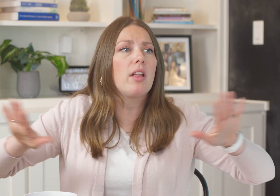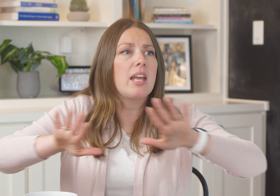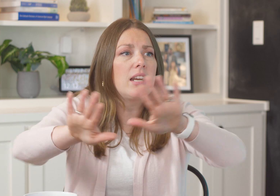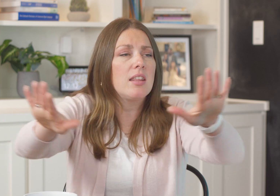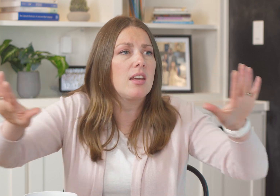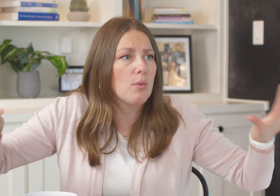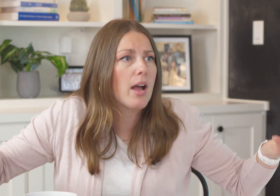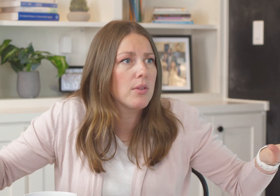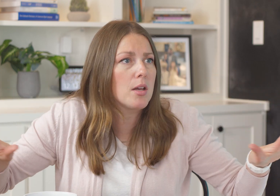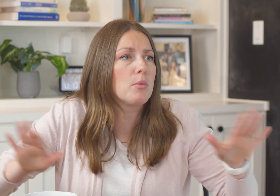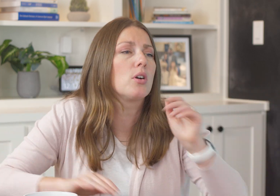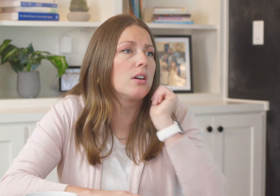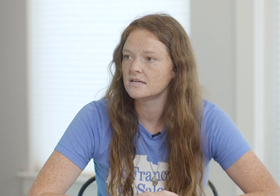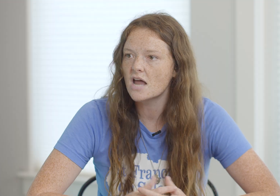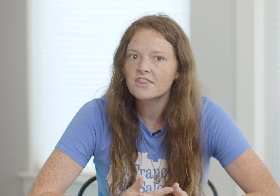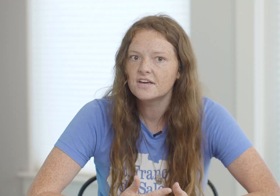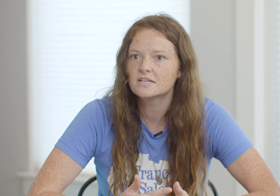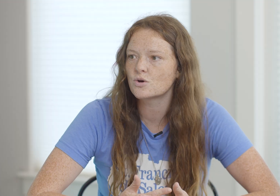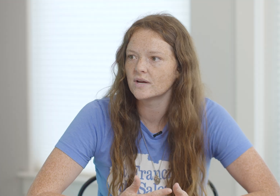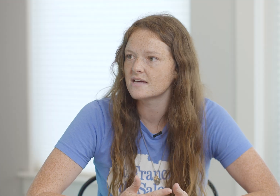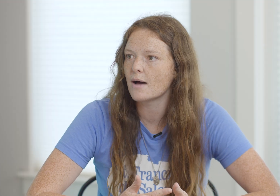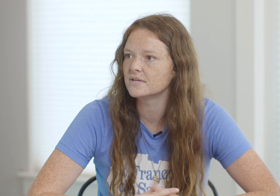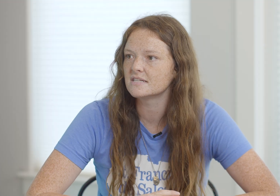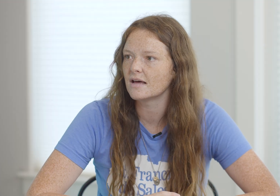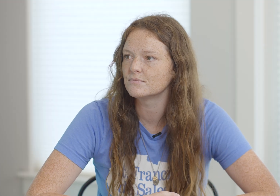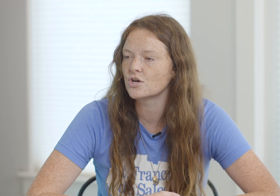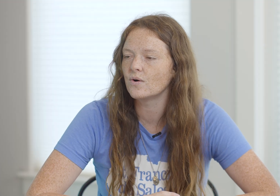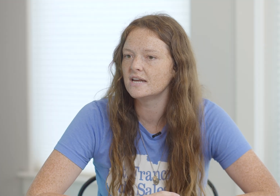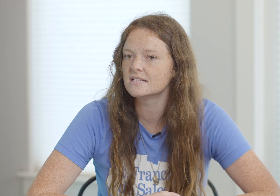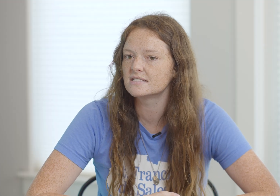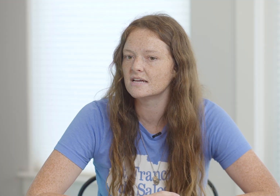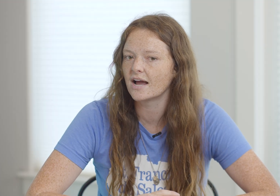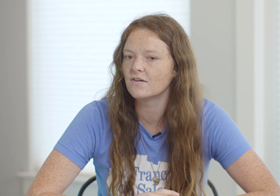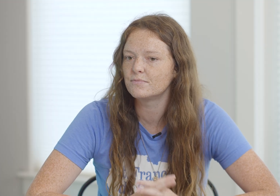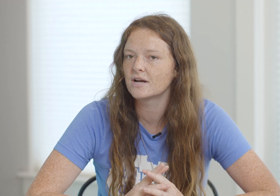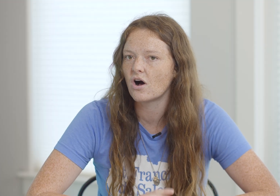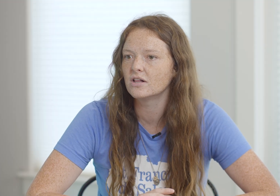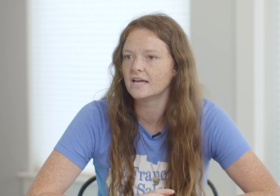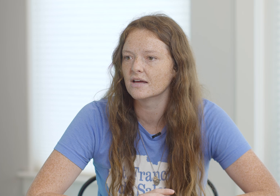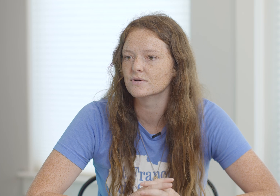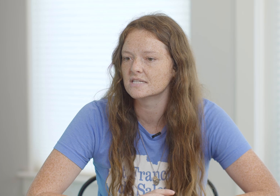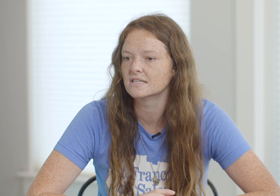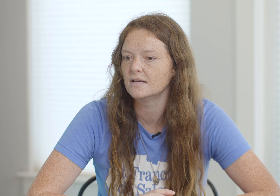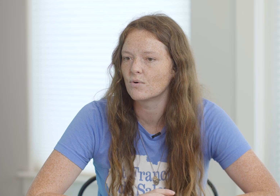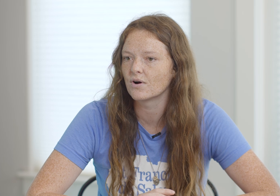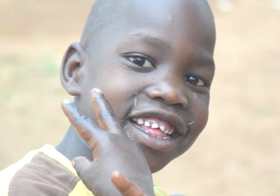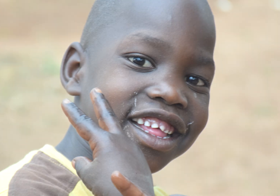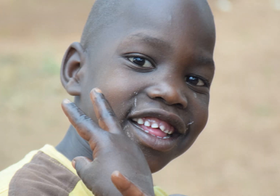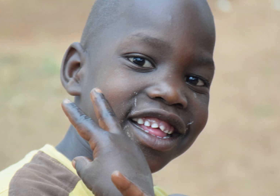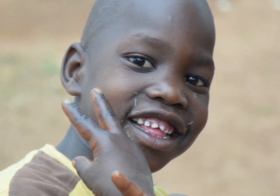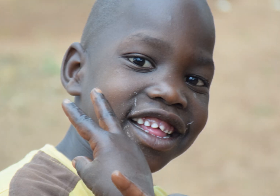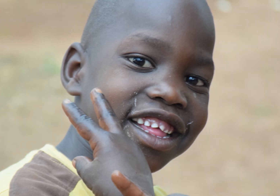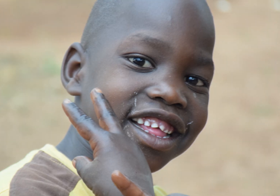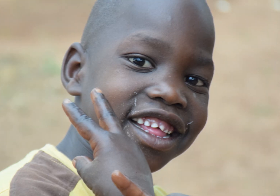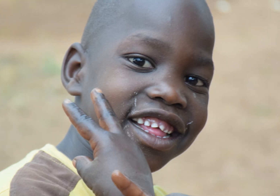like anything around them or nothing is going to happen to them. So it is I've been calling it recently more a sanctuary, a sanctuary